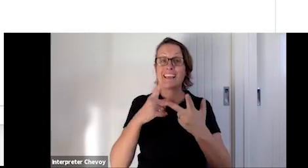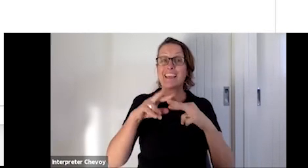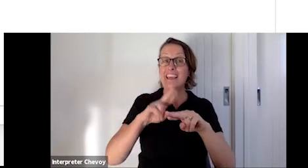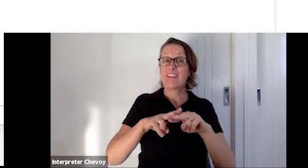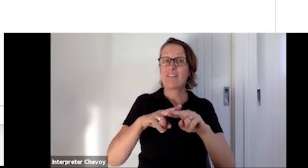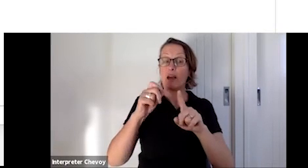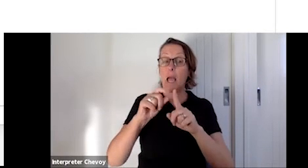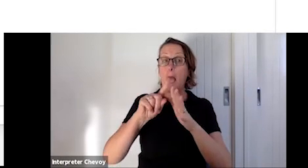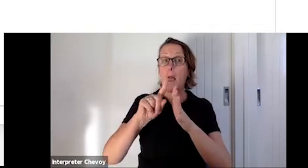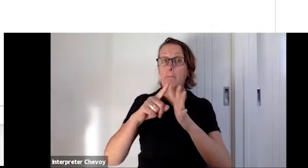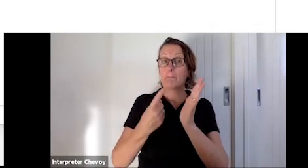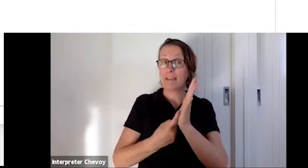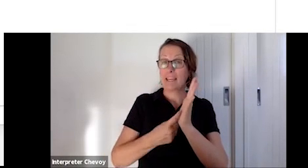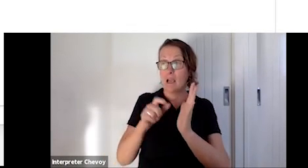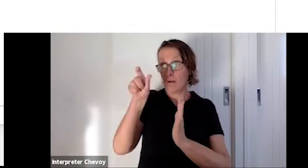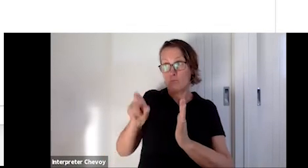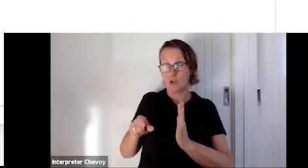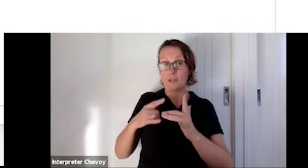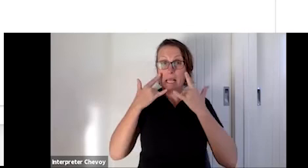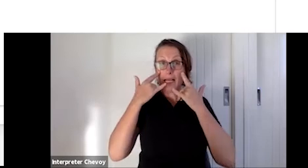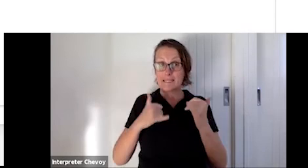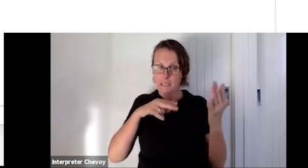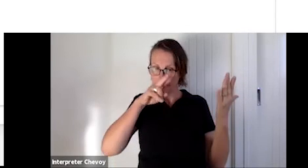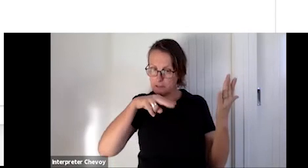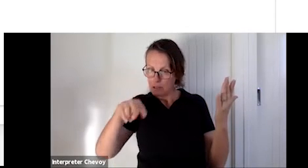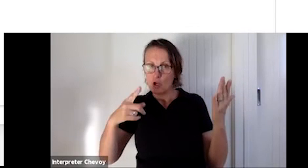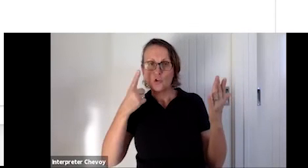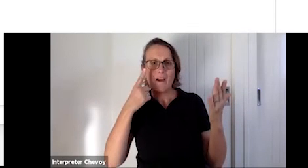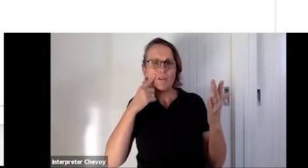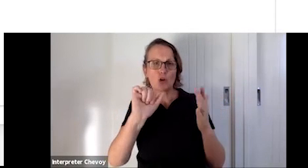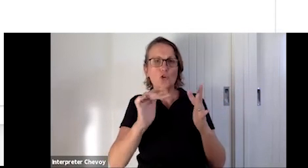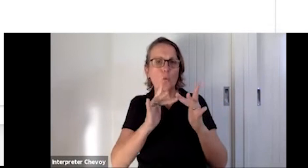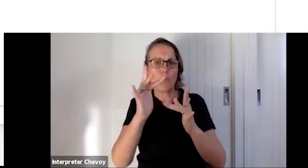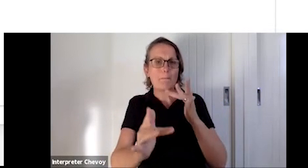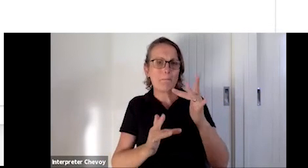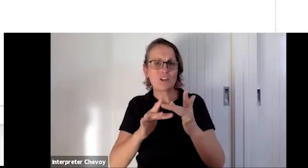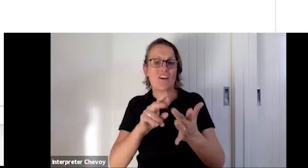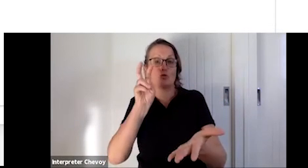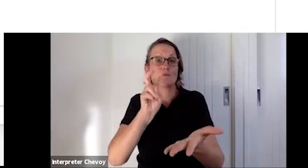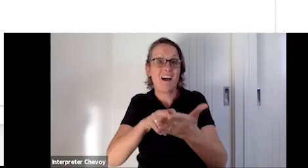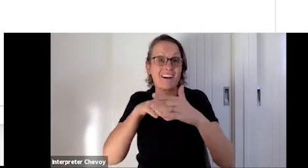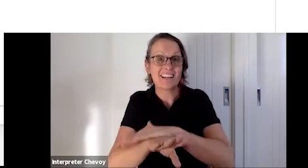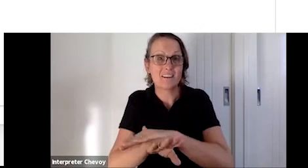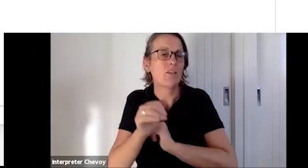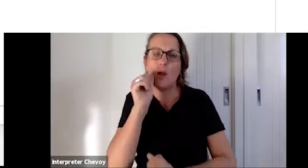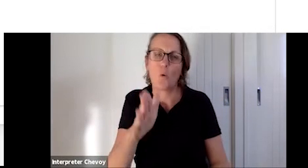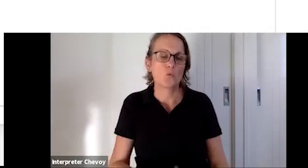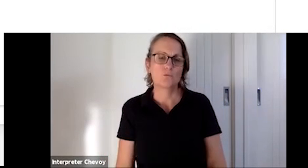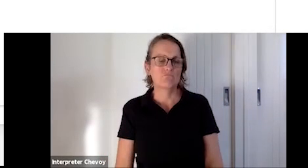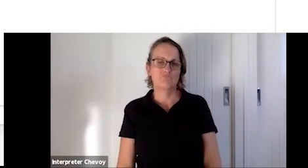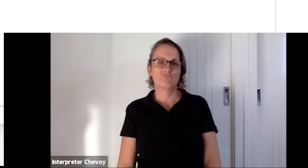to see your web page or whatever, they won't. Because they're anonymous